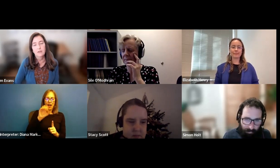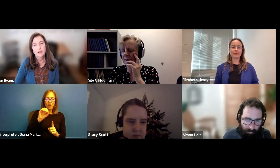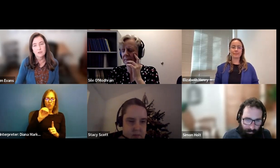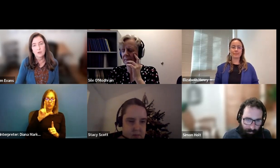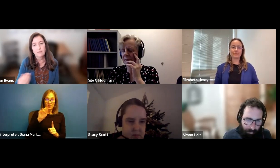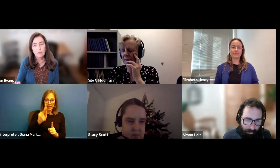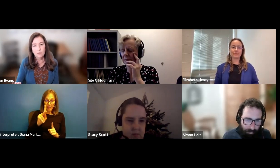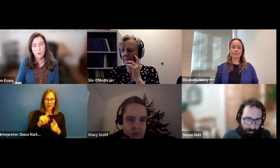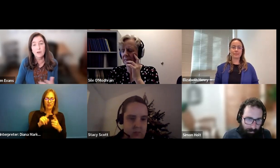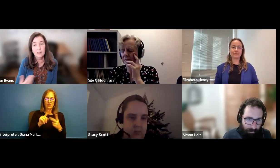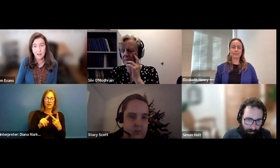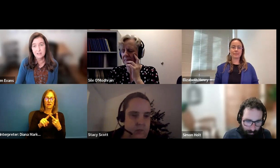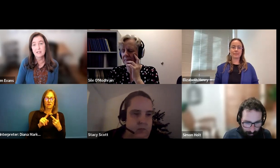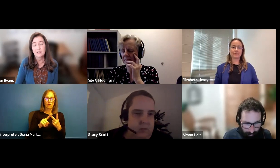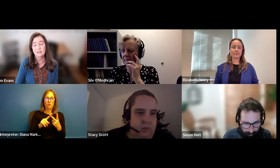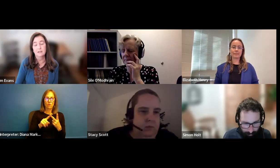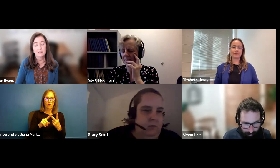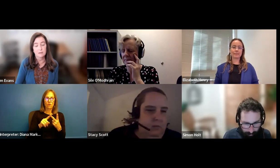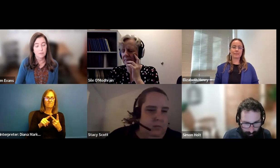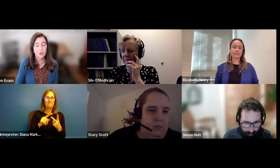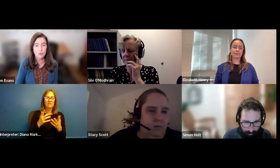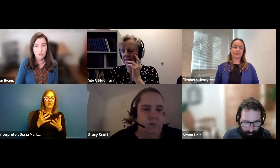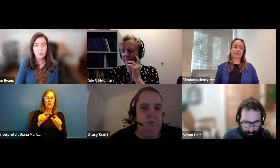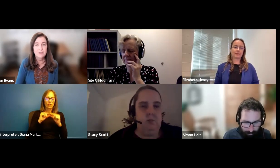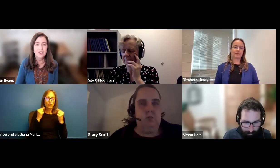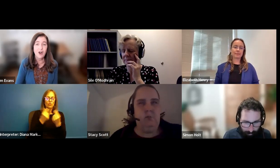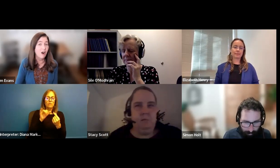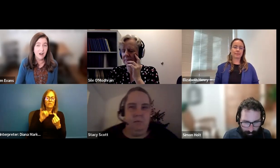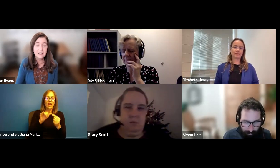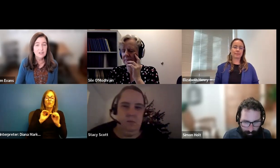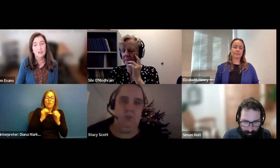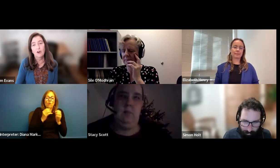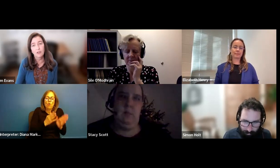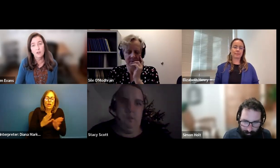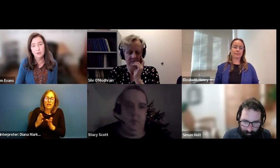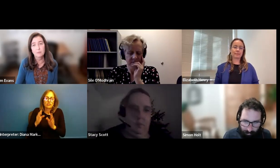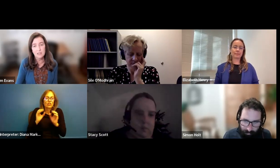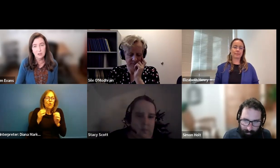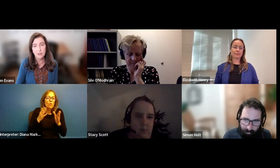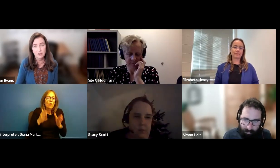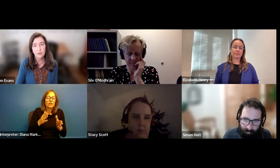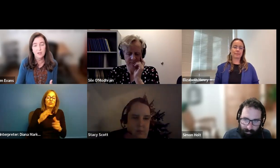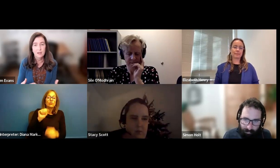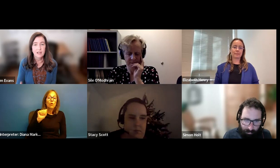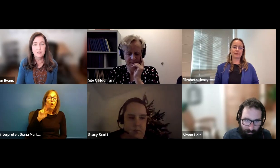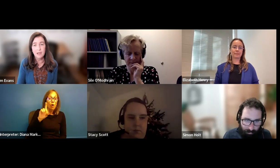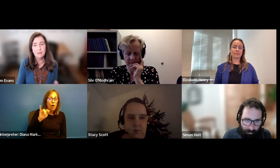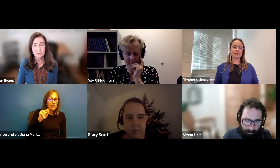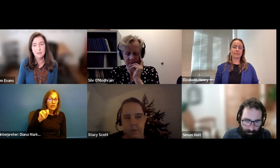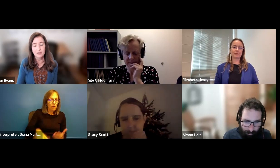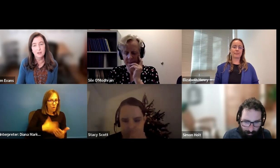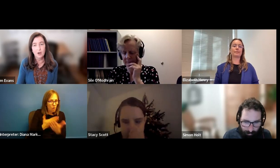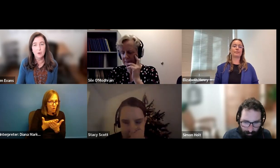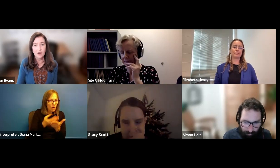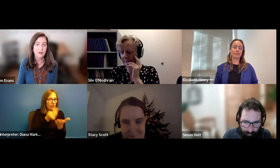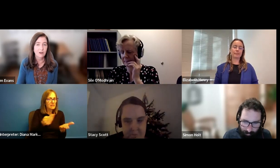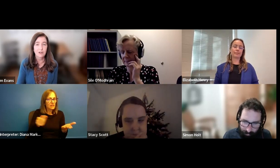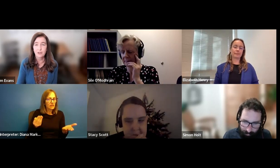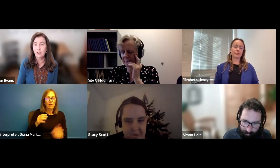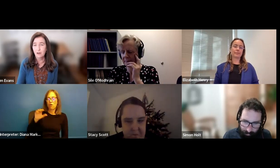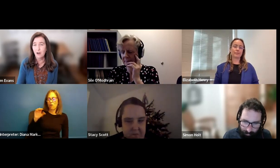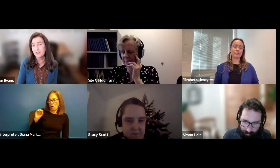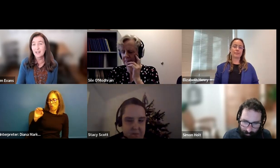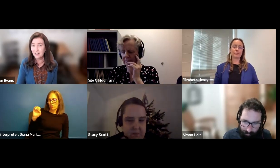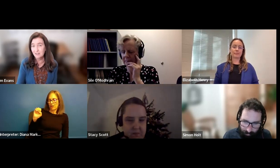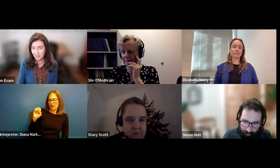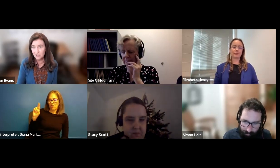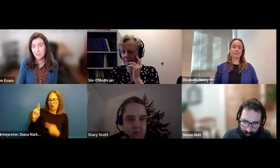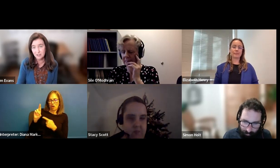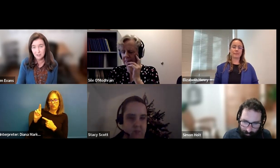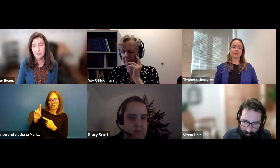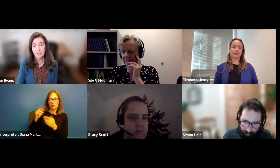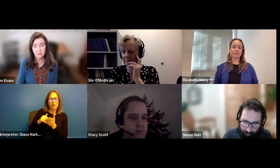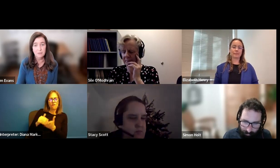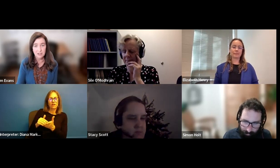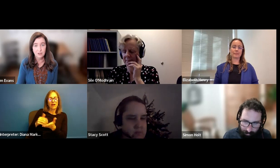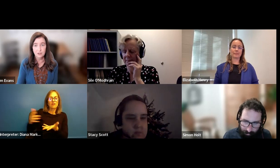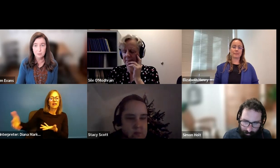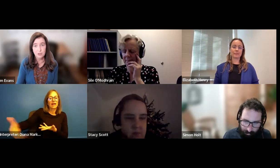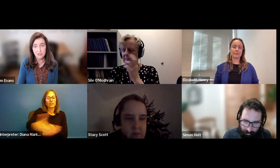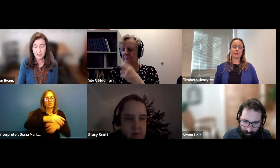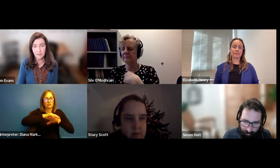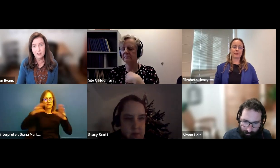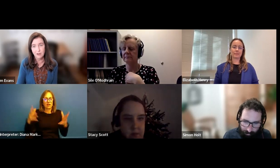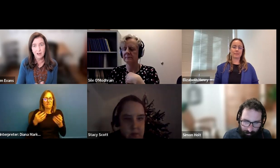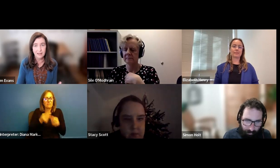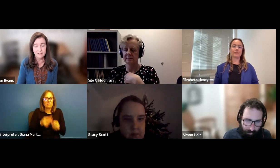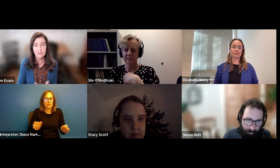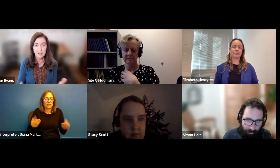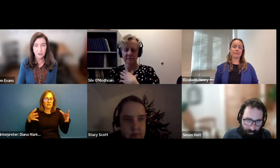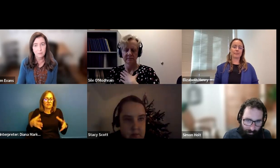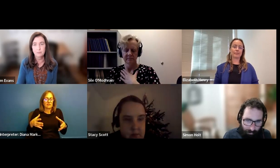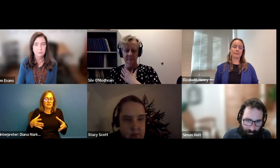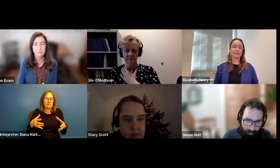Gwen Evans: the sort of organizing um group to audit all those materials as you may be familiar. Oh, we are all often a collection of materials put together, not a single,